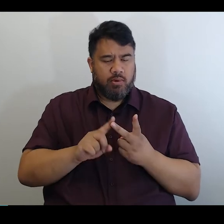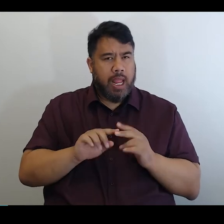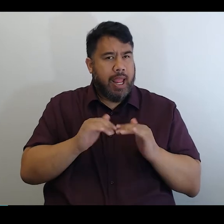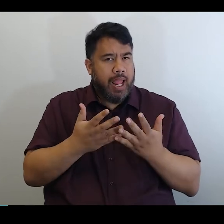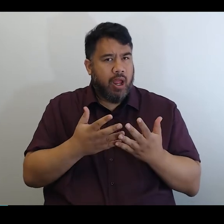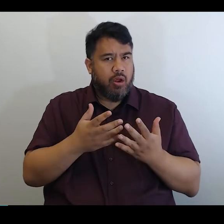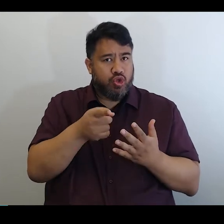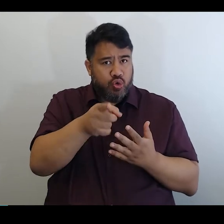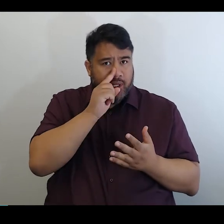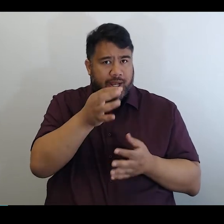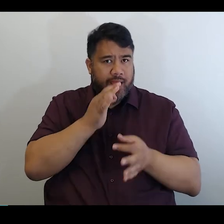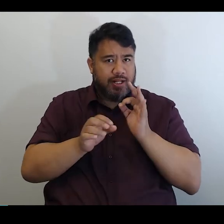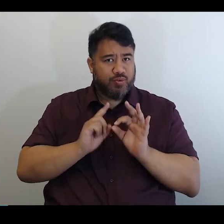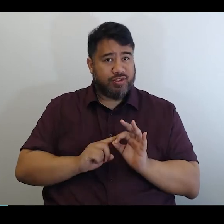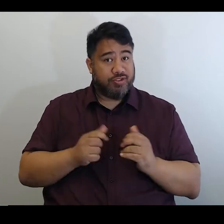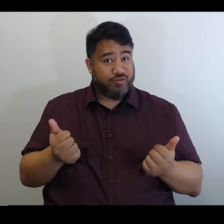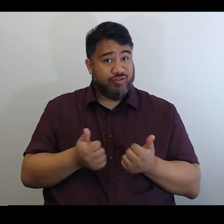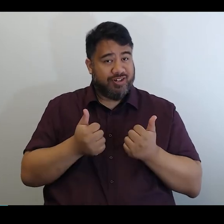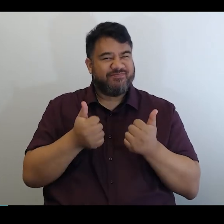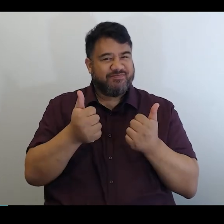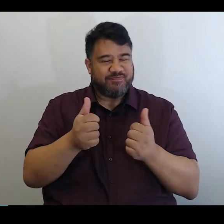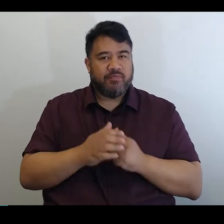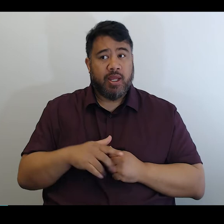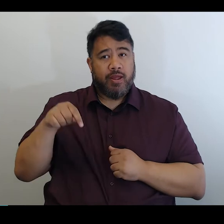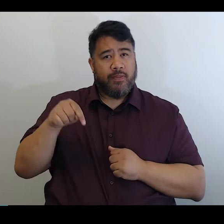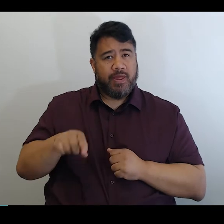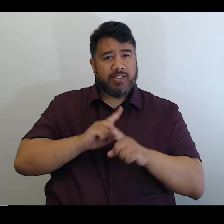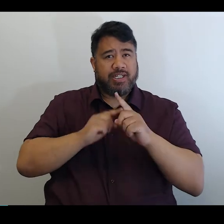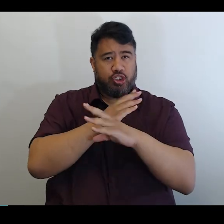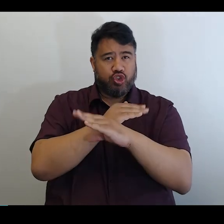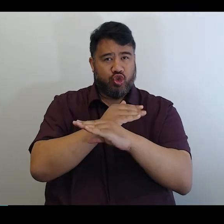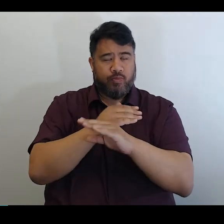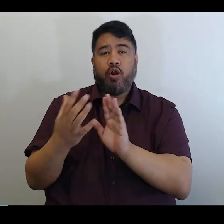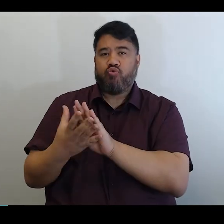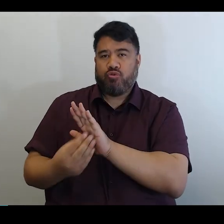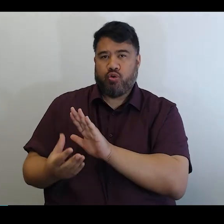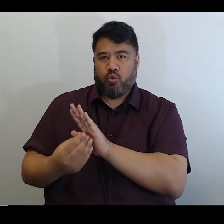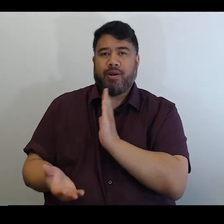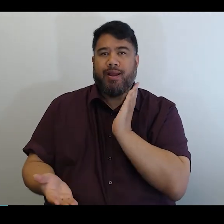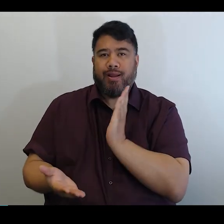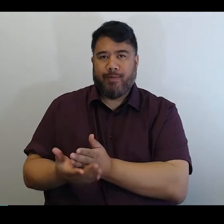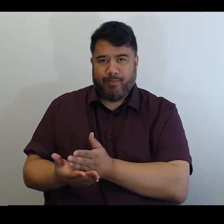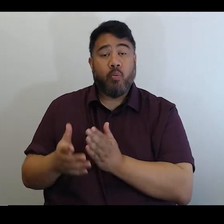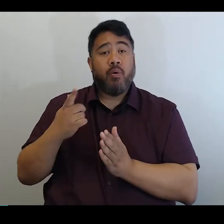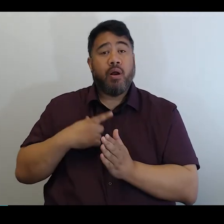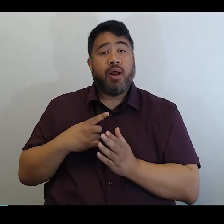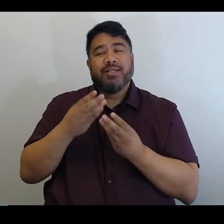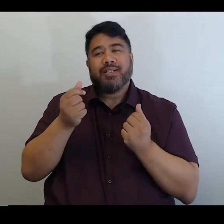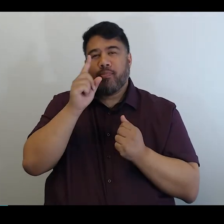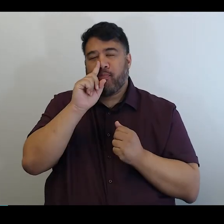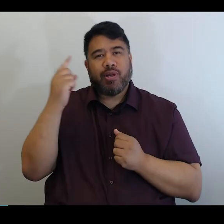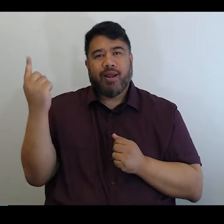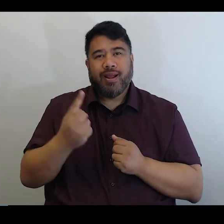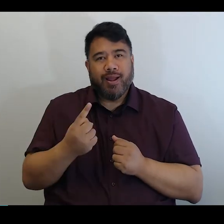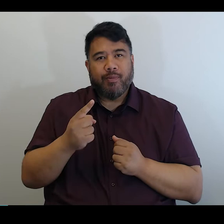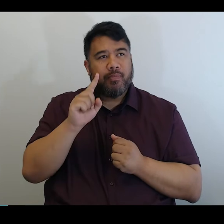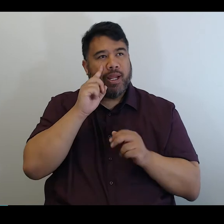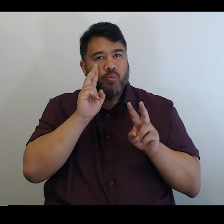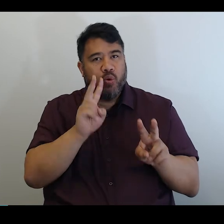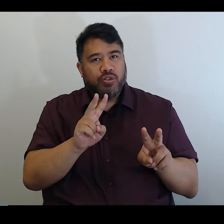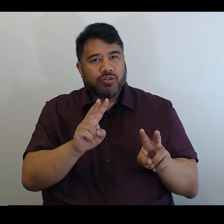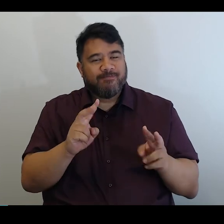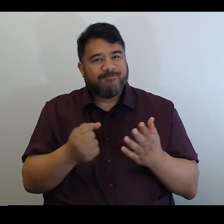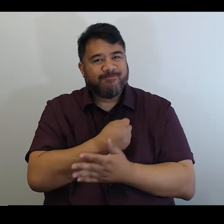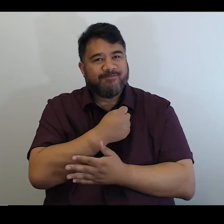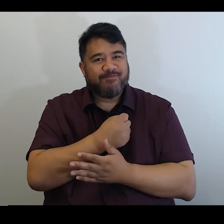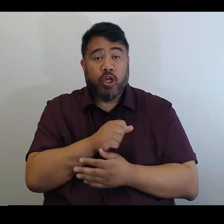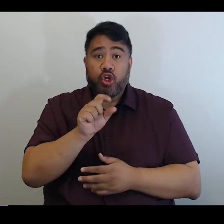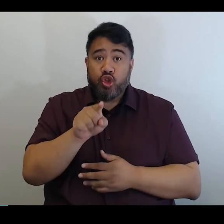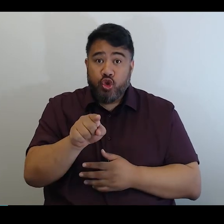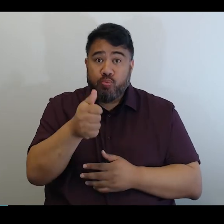So just to let you know that this zoom meeting is recorded for people who cannot be here today if you'd wish to turn your camera off please do so.